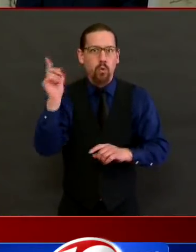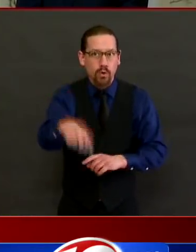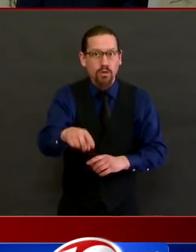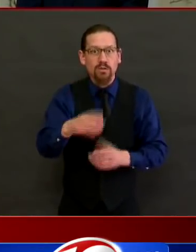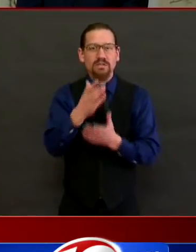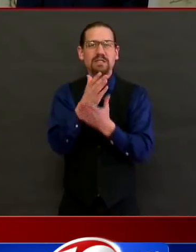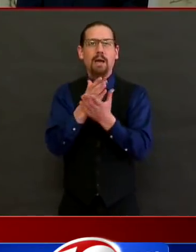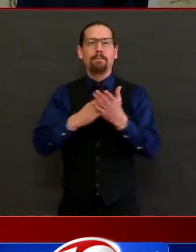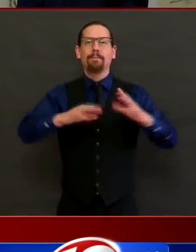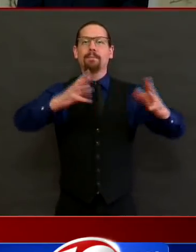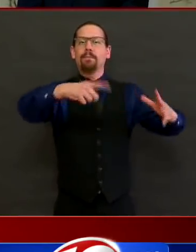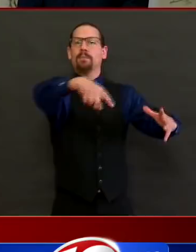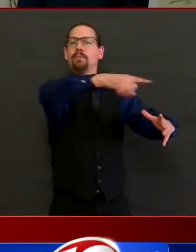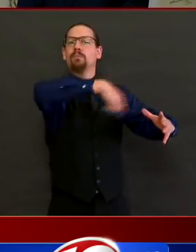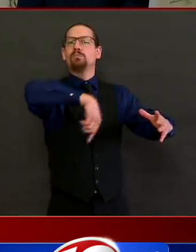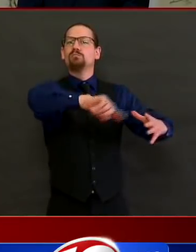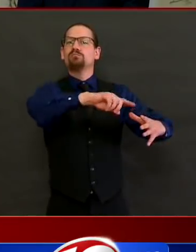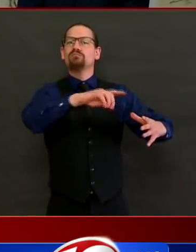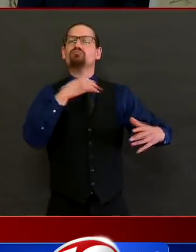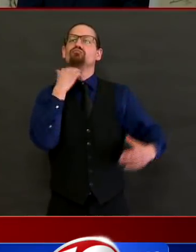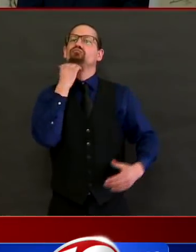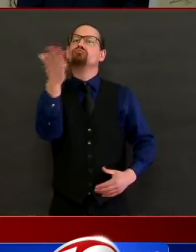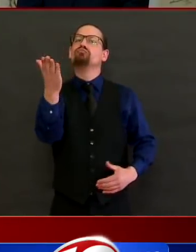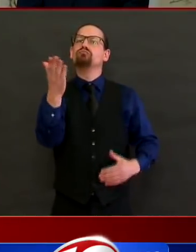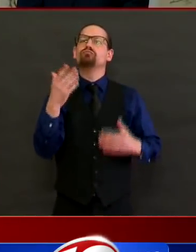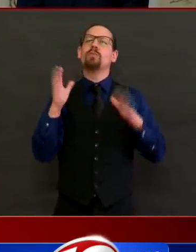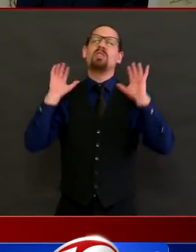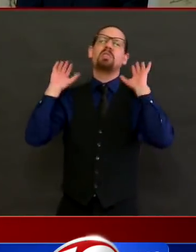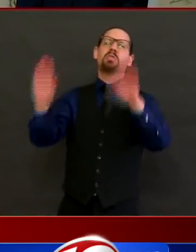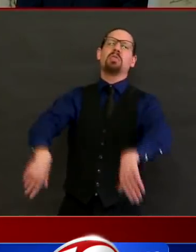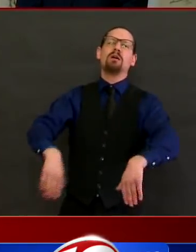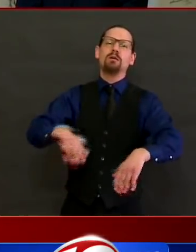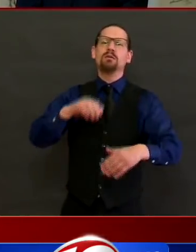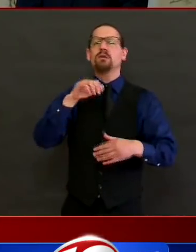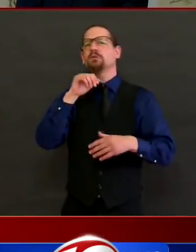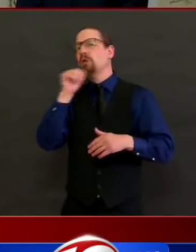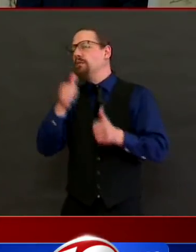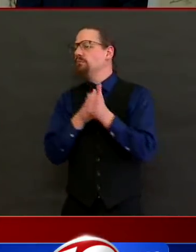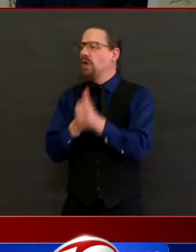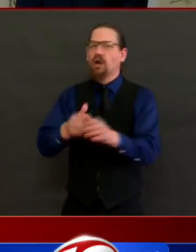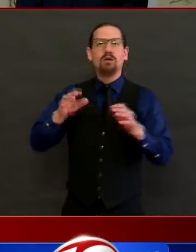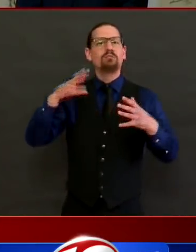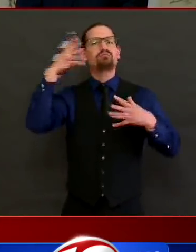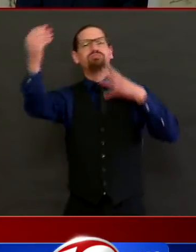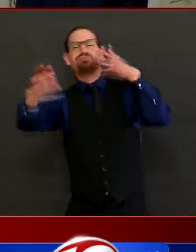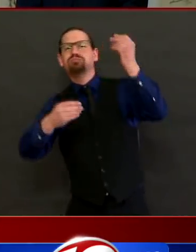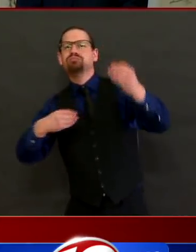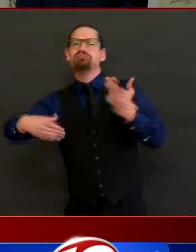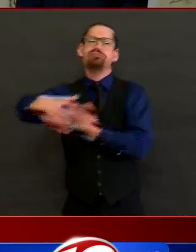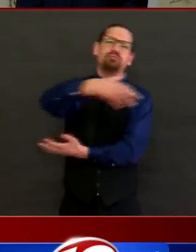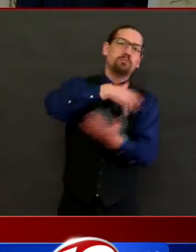IT REALLY MATTER, IT REALLY MATTERS. WE ARE TALKING DOUBLE THE NUMBER OF DEATHS, DOUBLE THE NUMBER OF